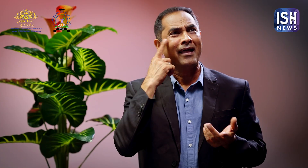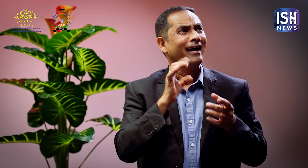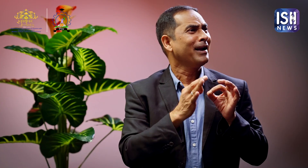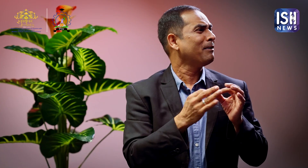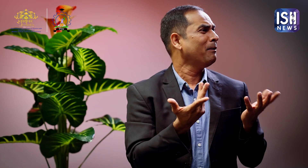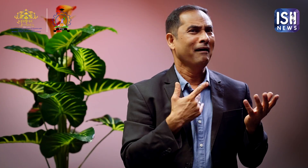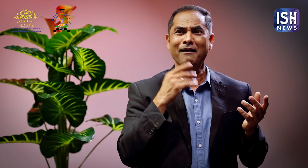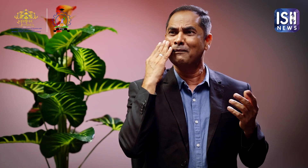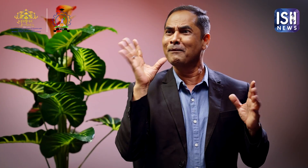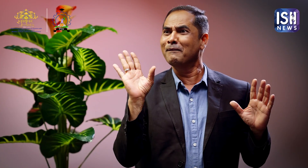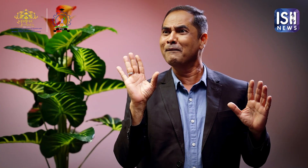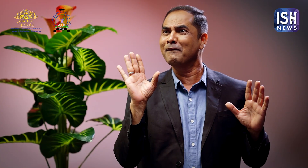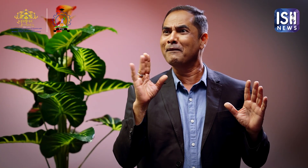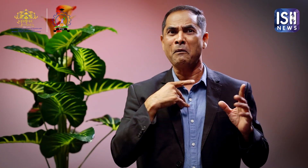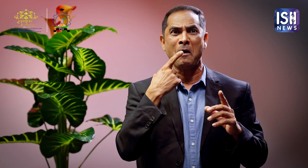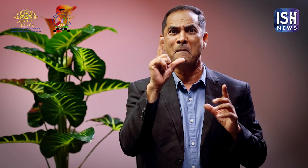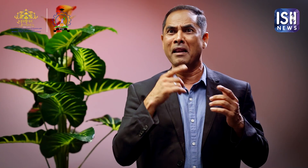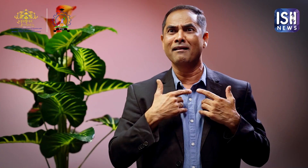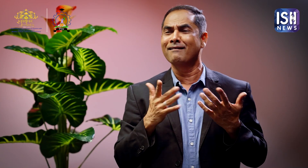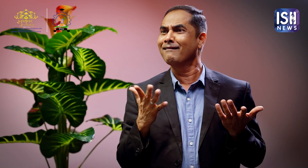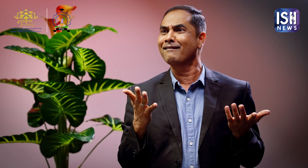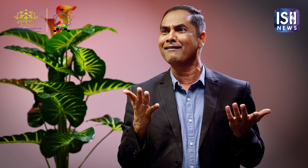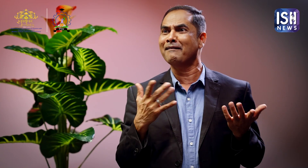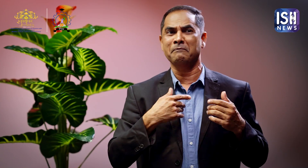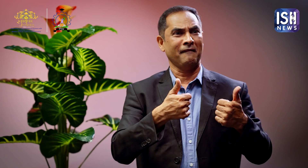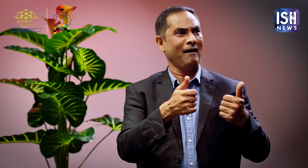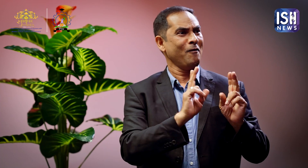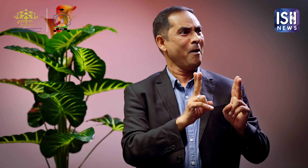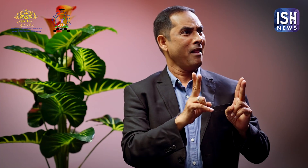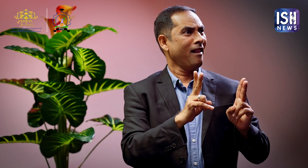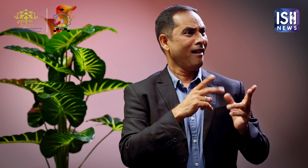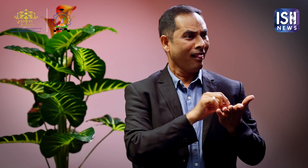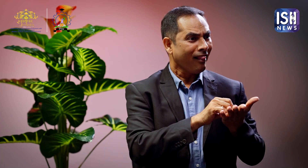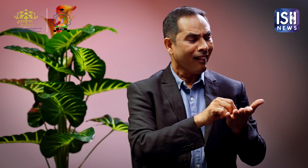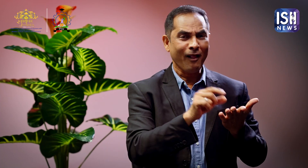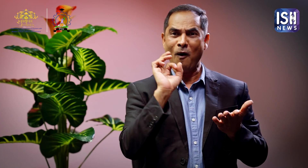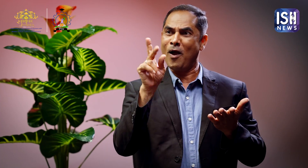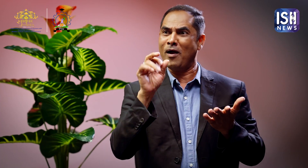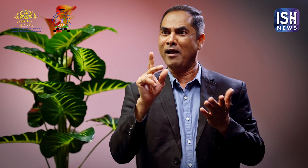I didn't know anything about interpreters, and I didn't raise any complaints. Communication via writing seemed normal to me that time.